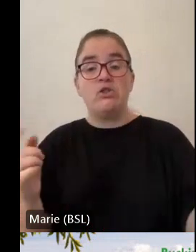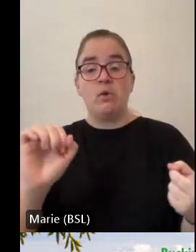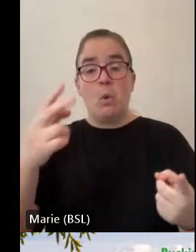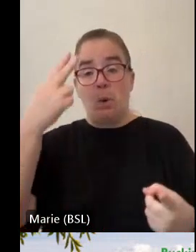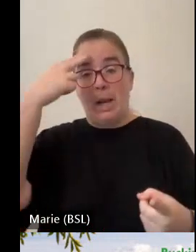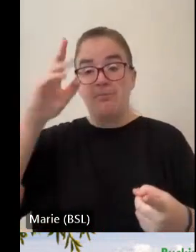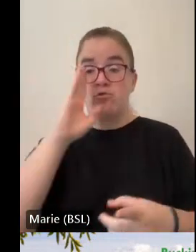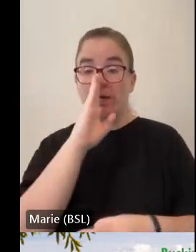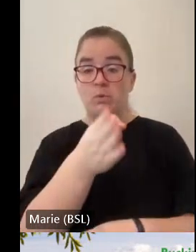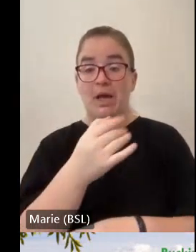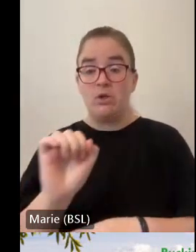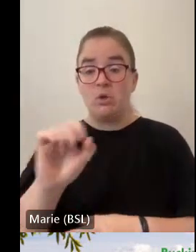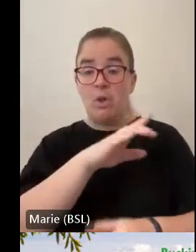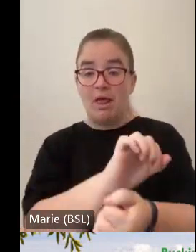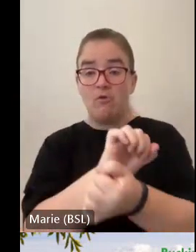away and you will get arrested shortly.